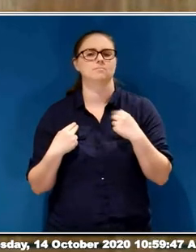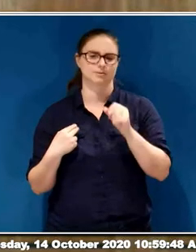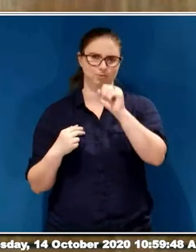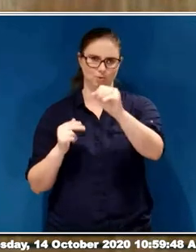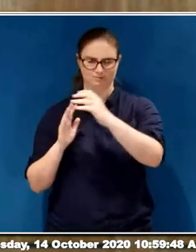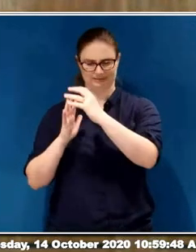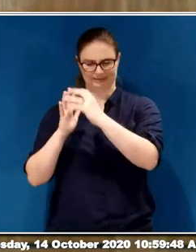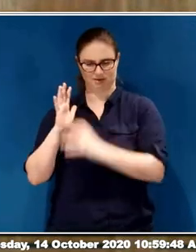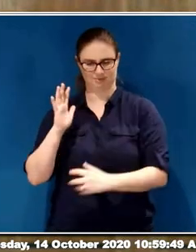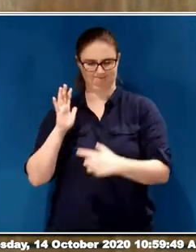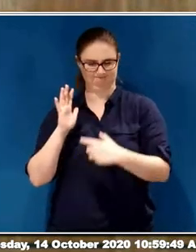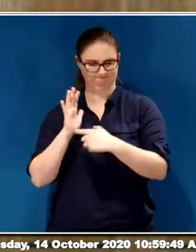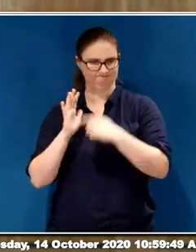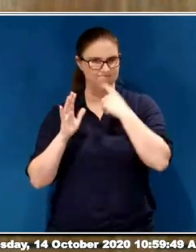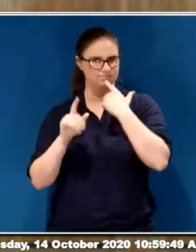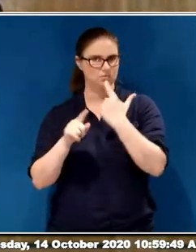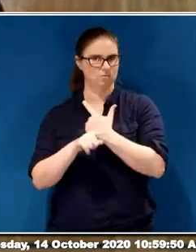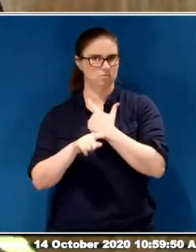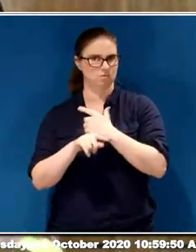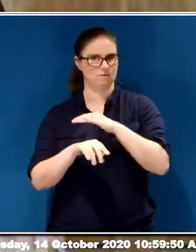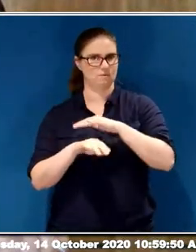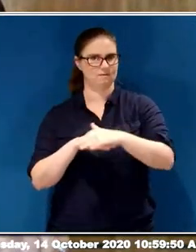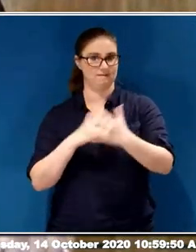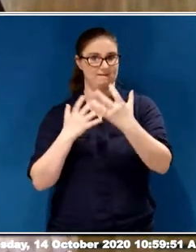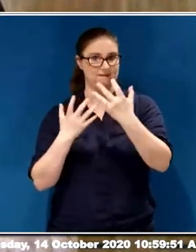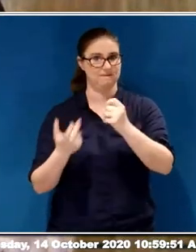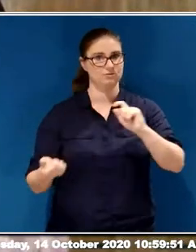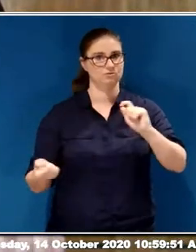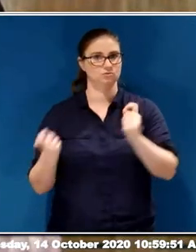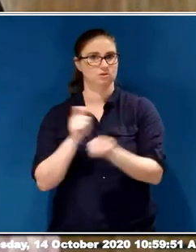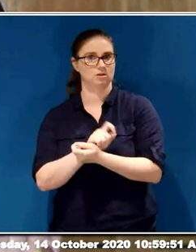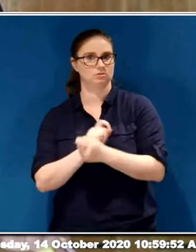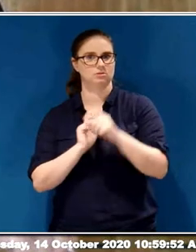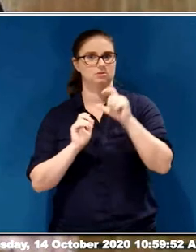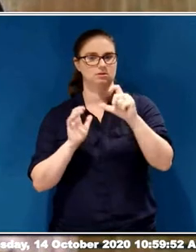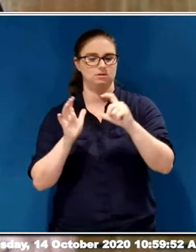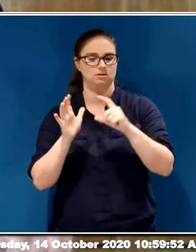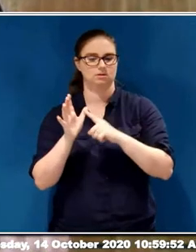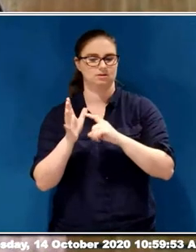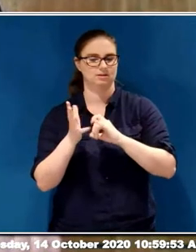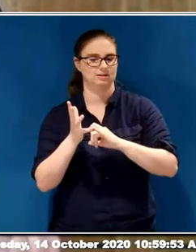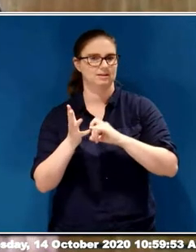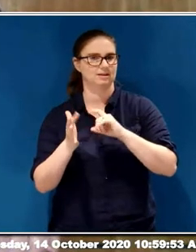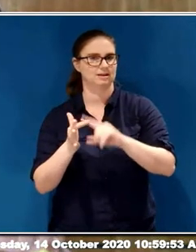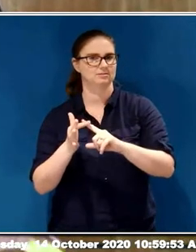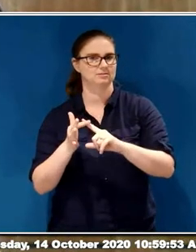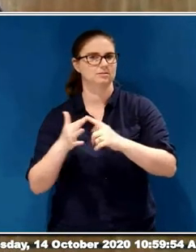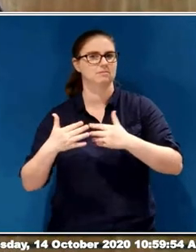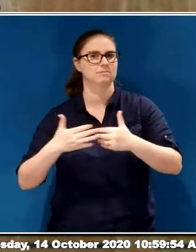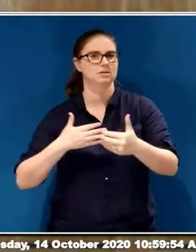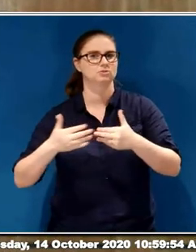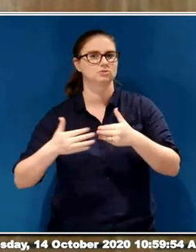a change in case manager. I think just then you referred to one particular case manager in a positive way.